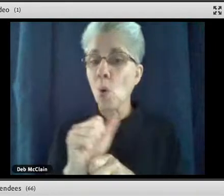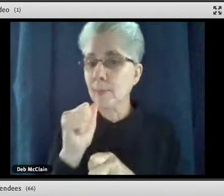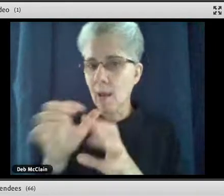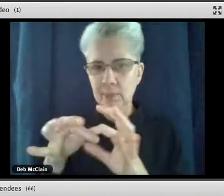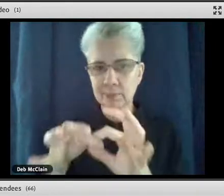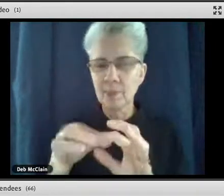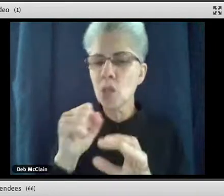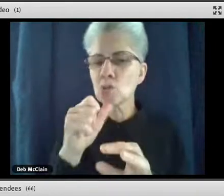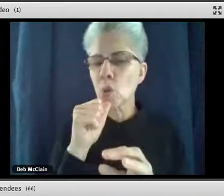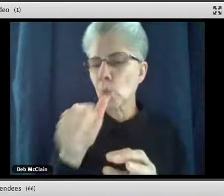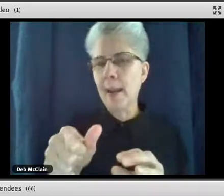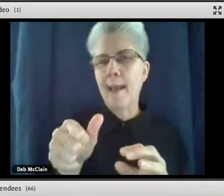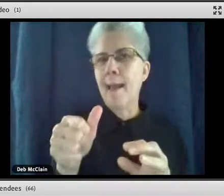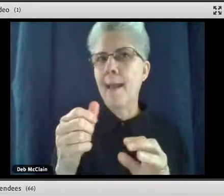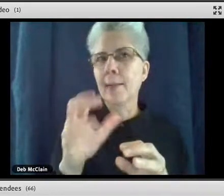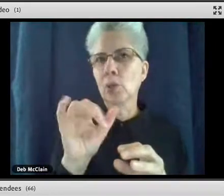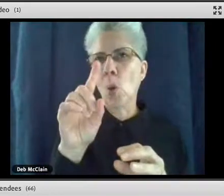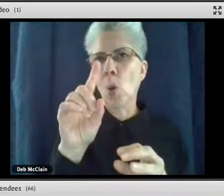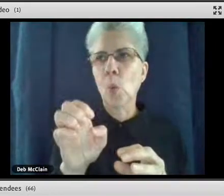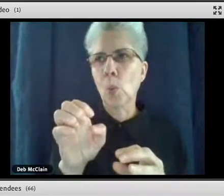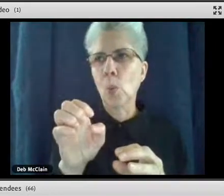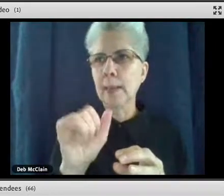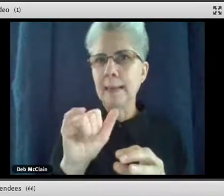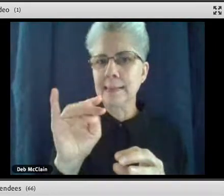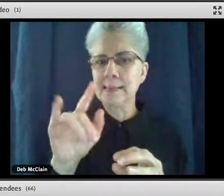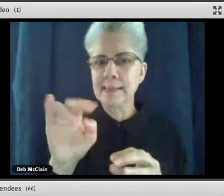that is an index to some other work.